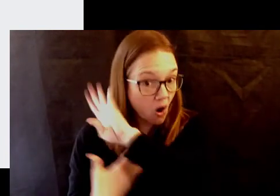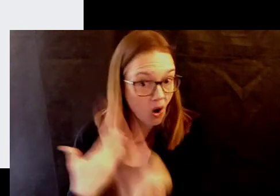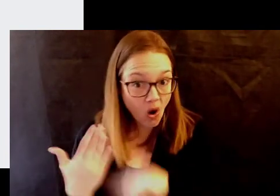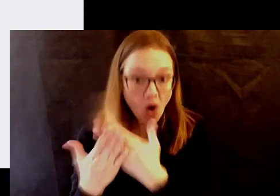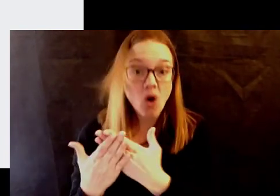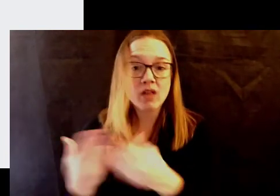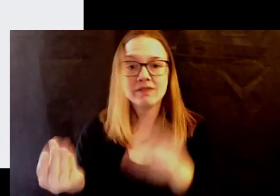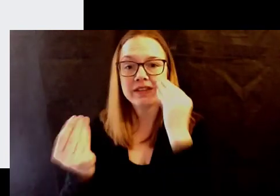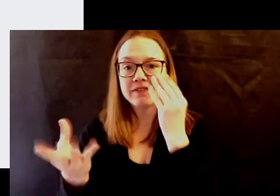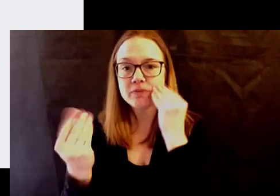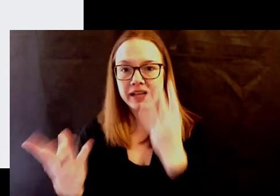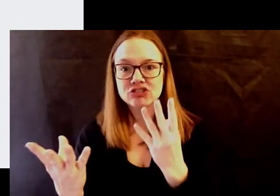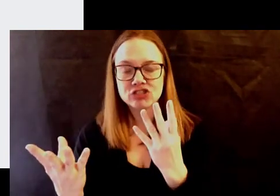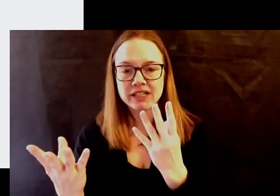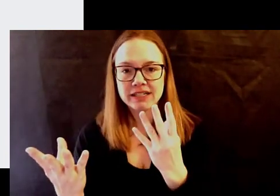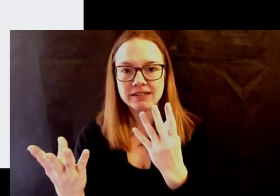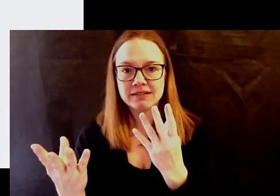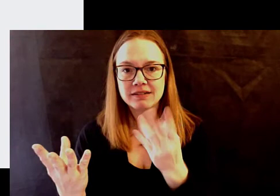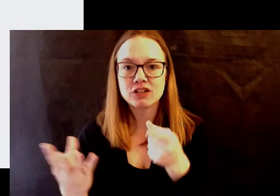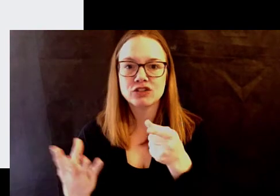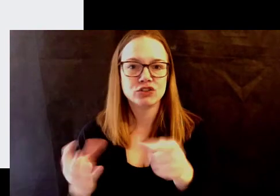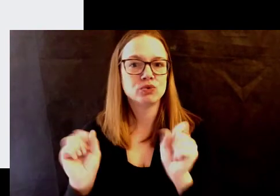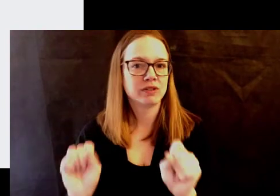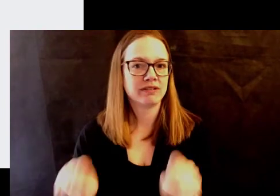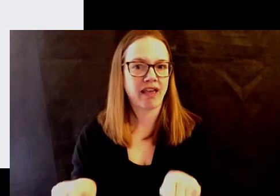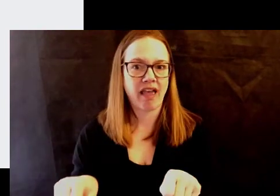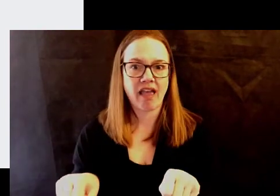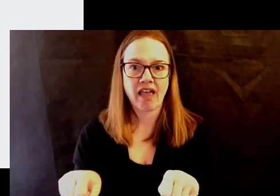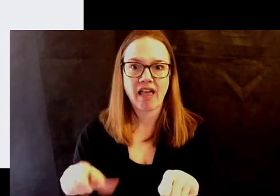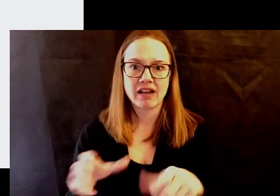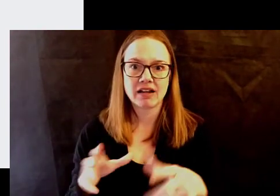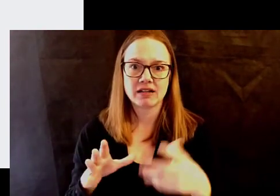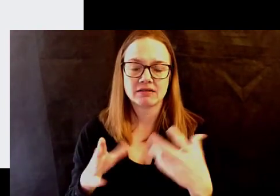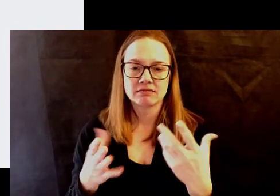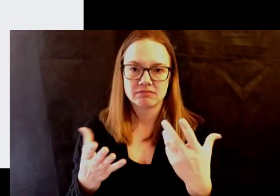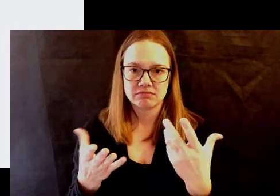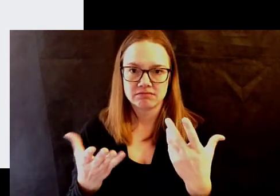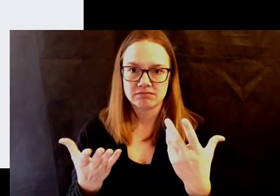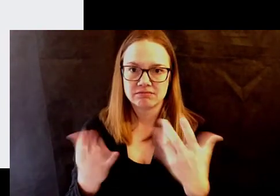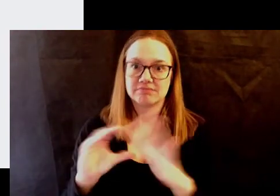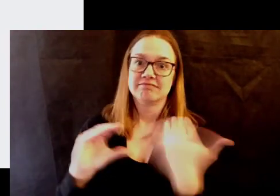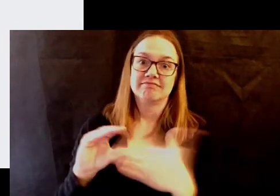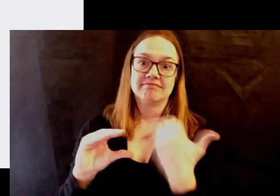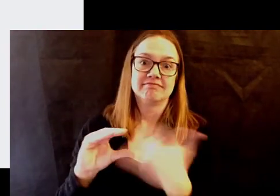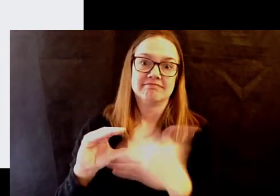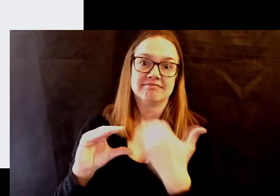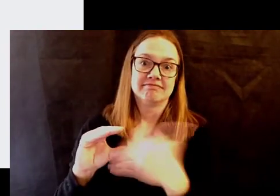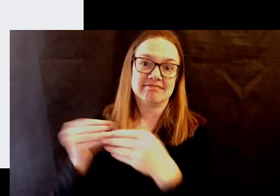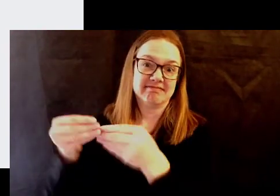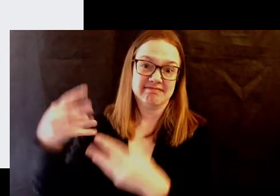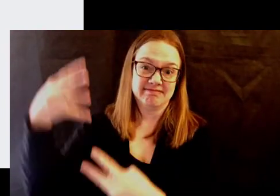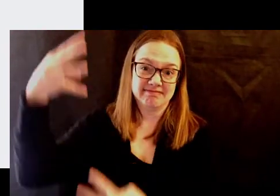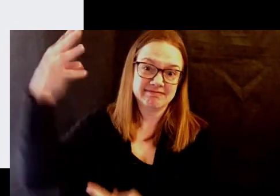you can really burn-in in your inbox with all of that.